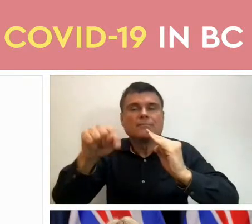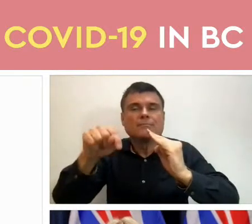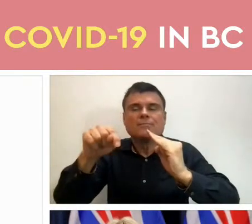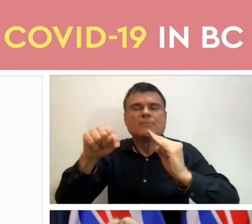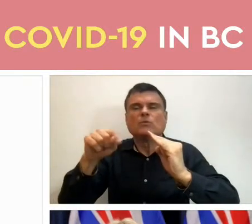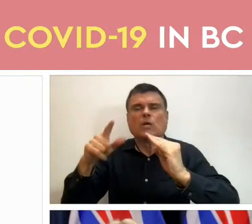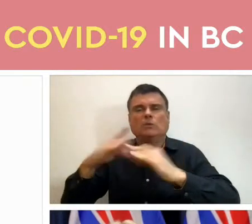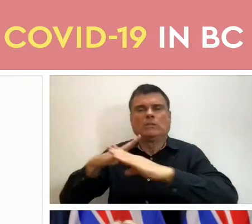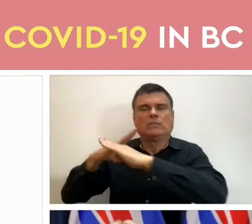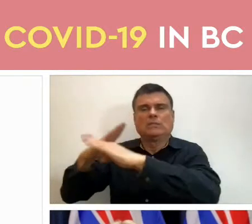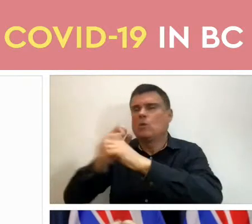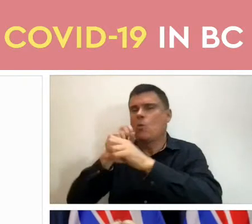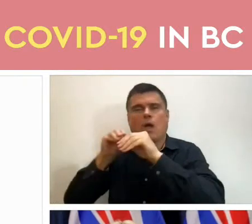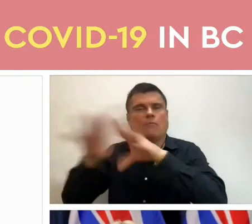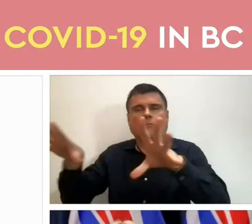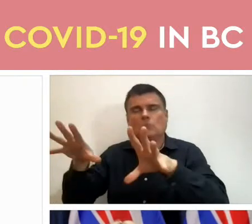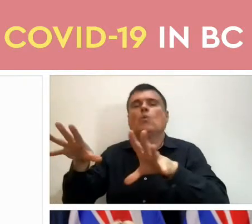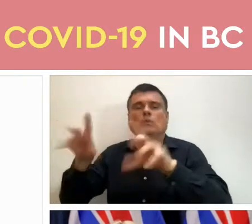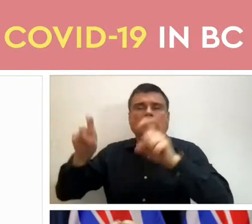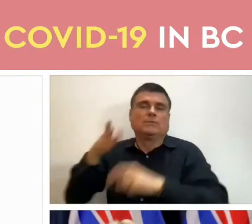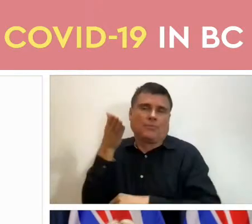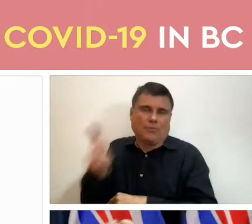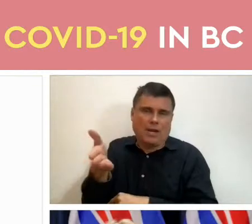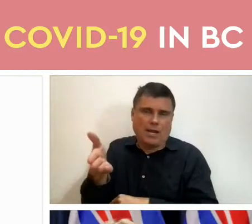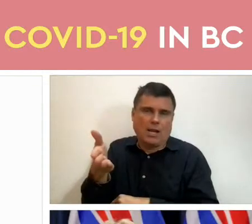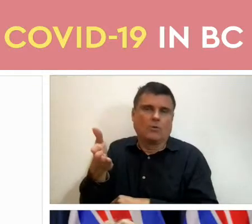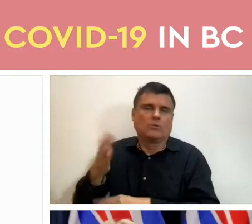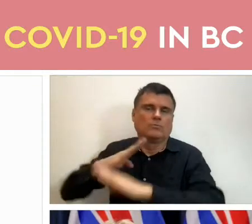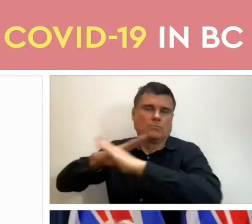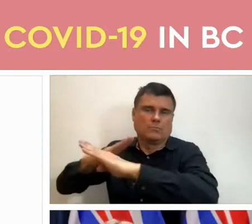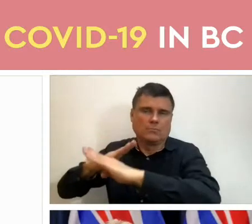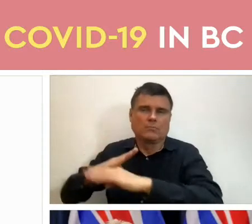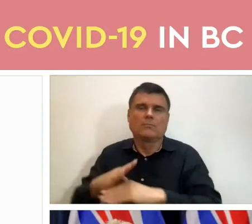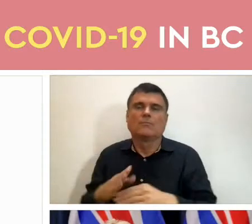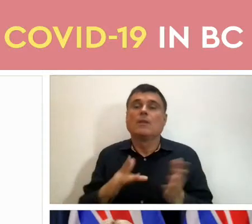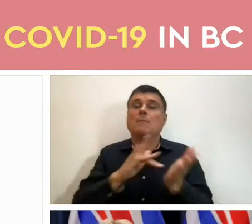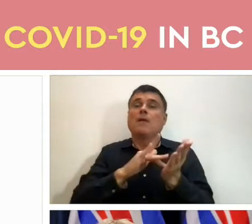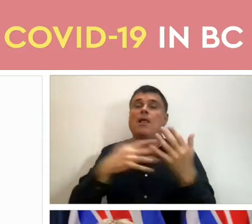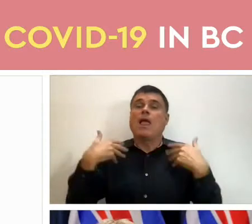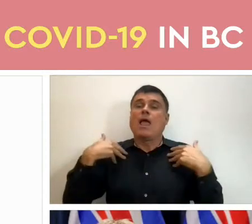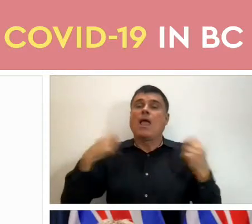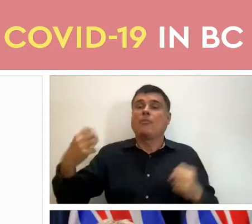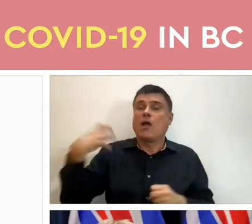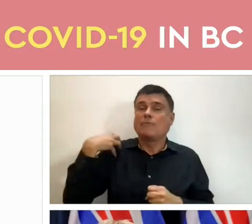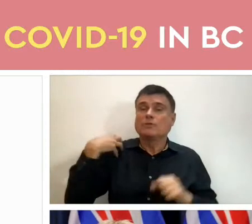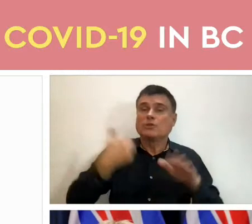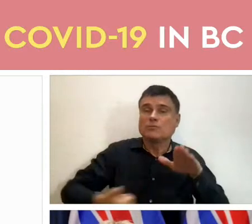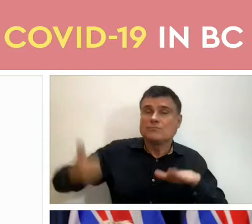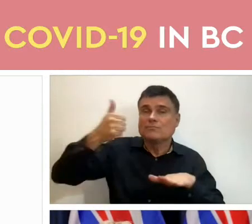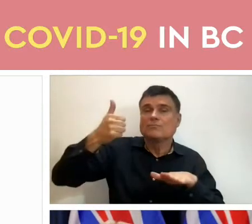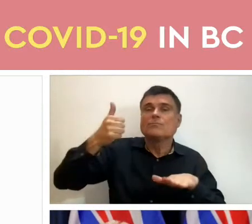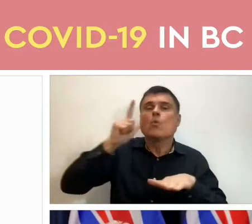medical health officers and health authorities to again support and manage outbreaks and